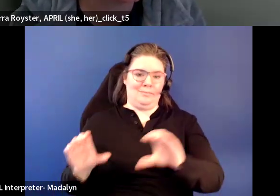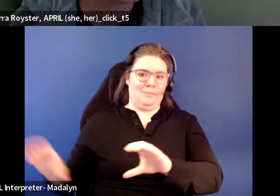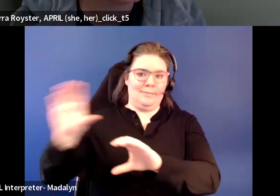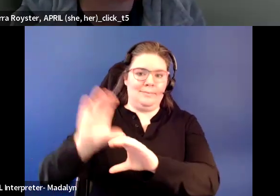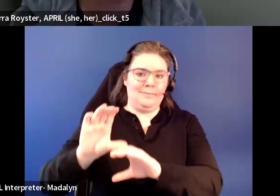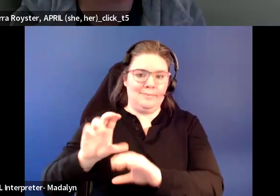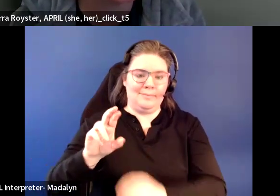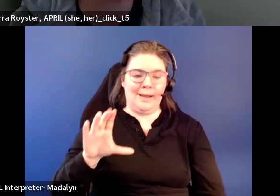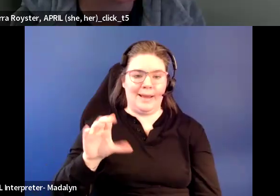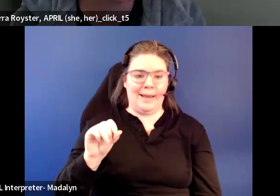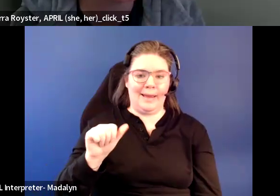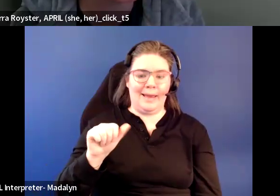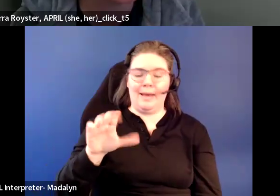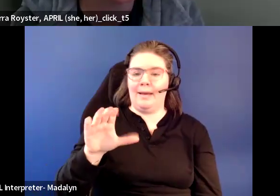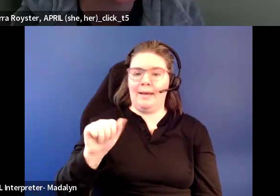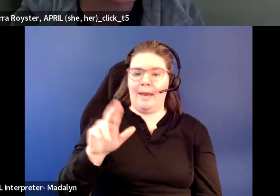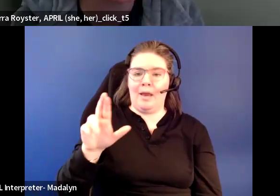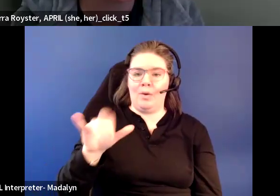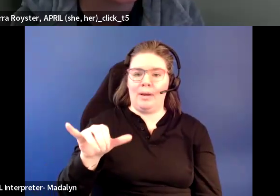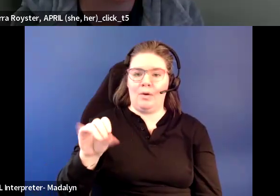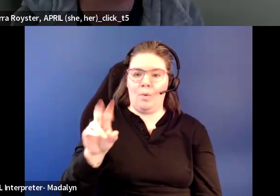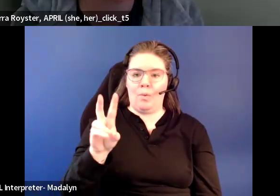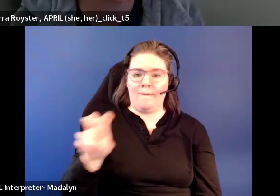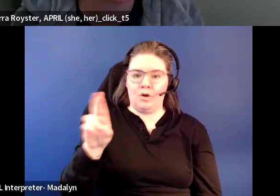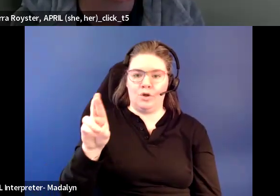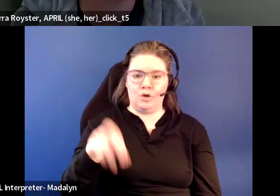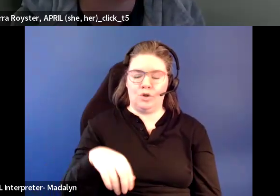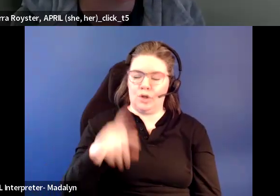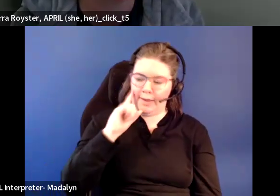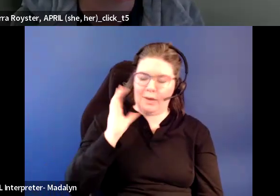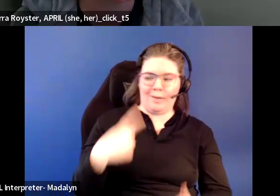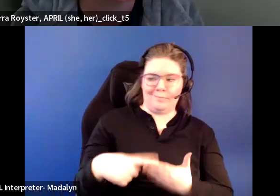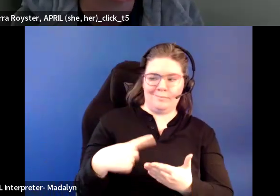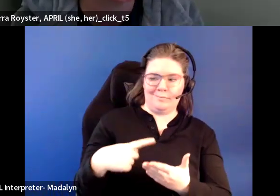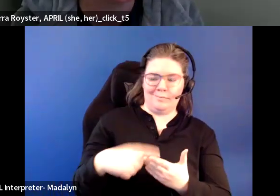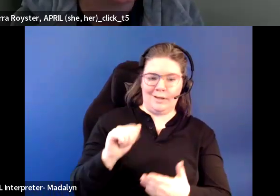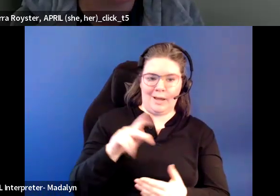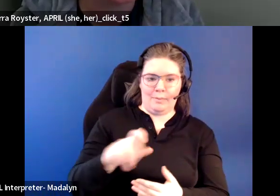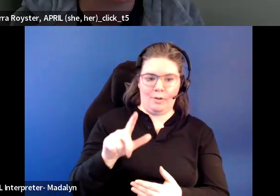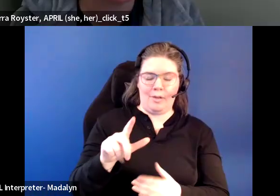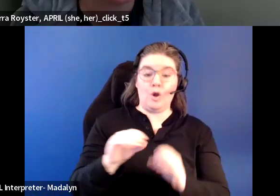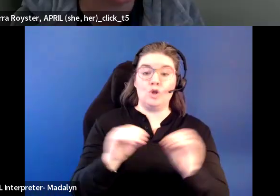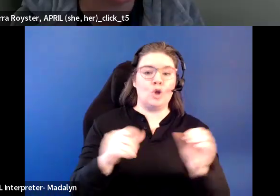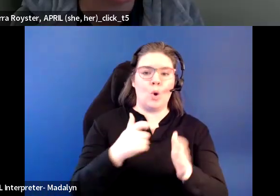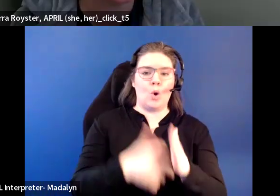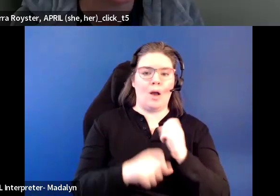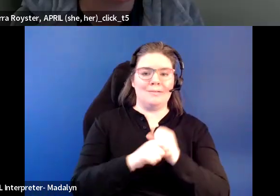Sierra Royster, APRIL (she, her): I think there, that's their discussion. They're gonna have in April is a no cost extension, but I don't know.